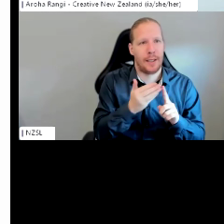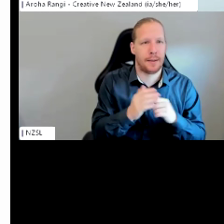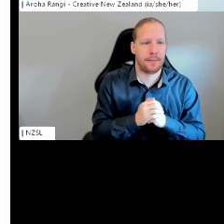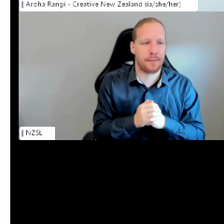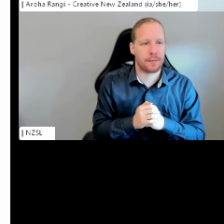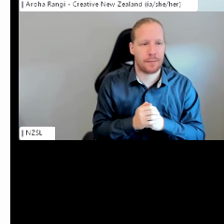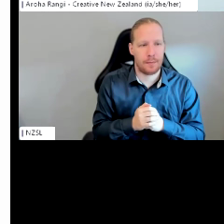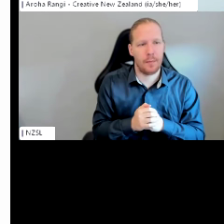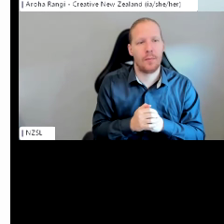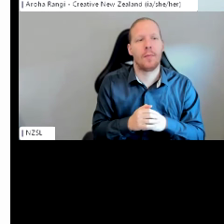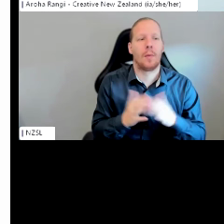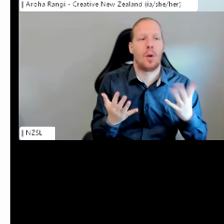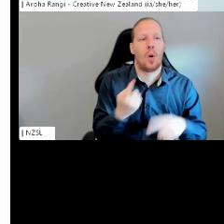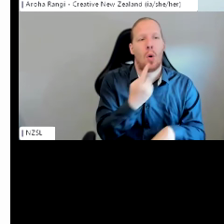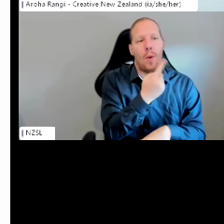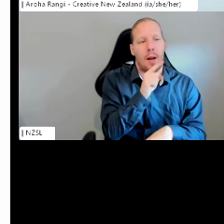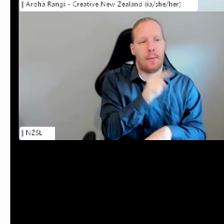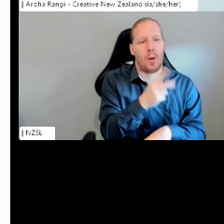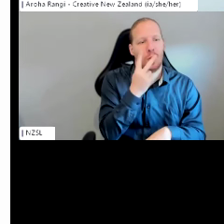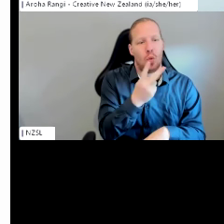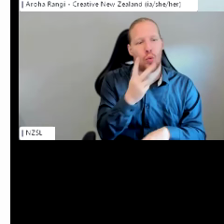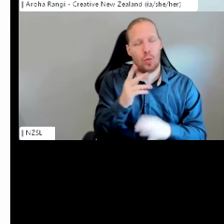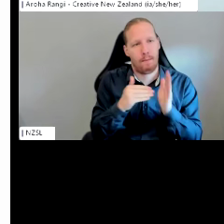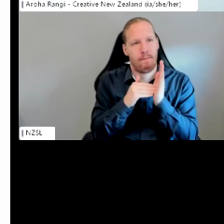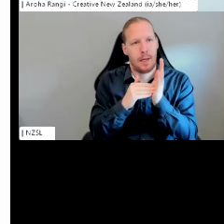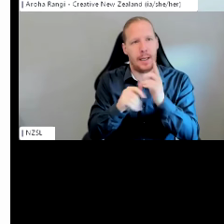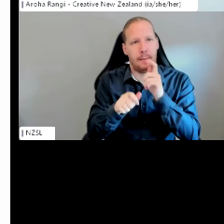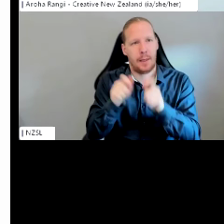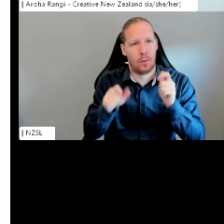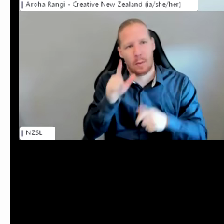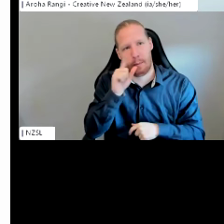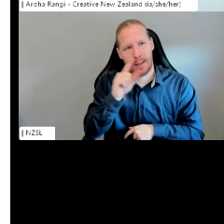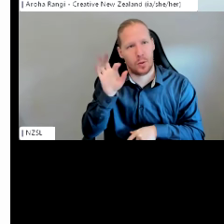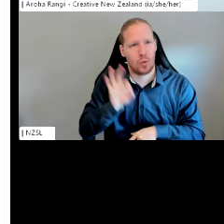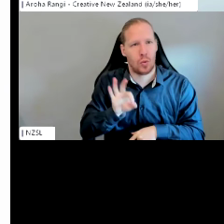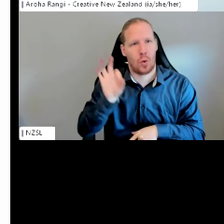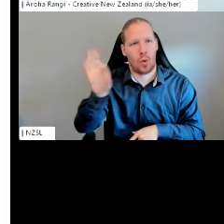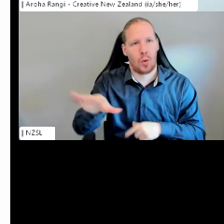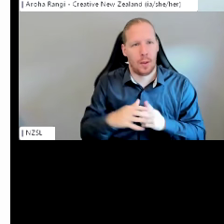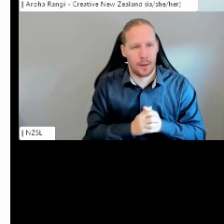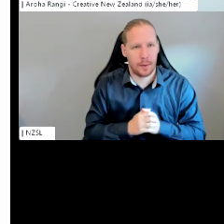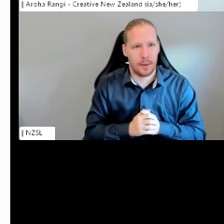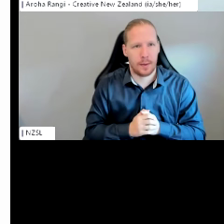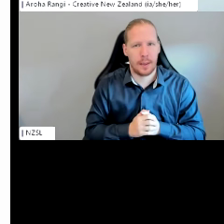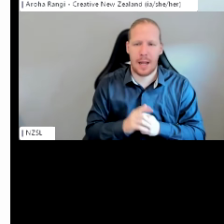million people and uh you know they're not exactly secret. That's like a quarter of the population.